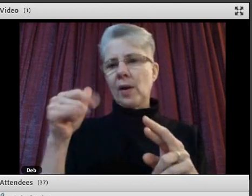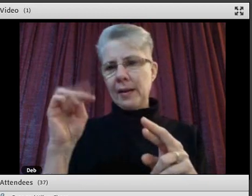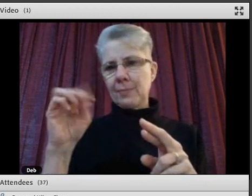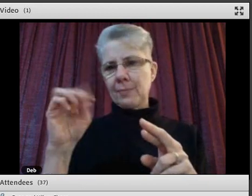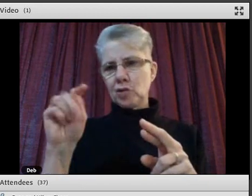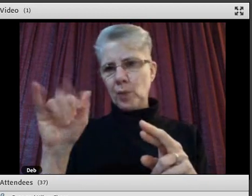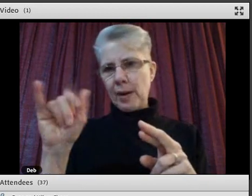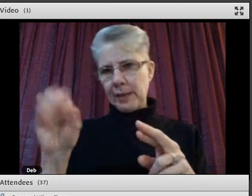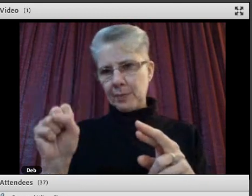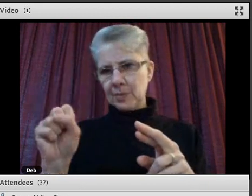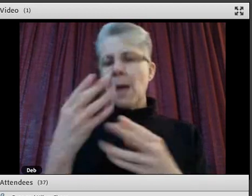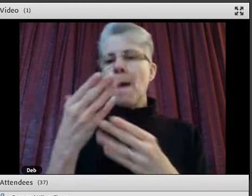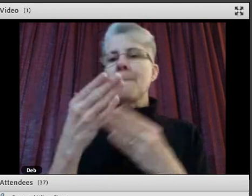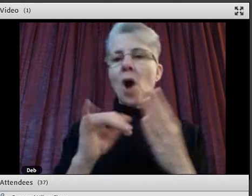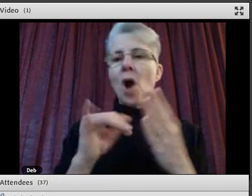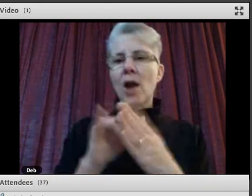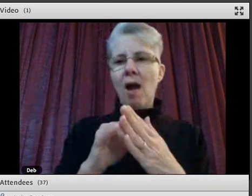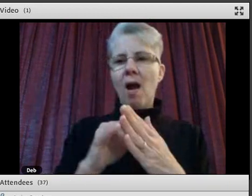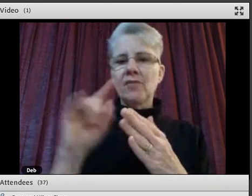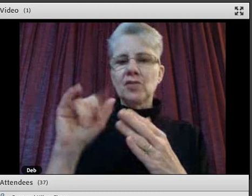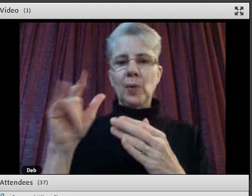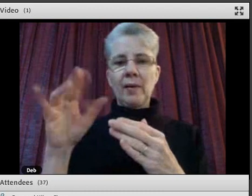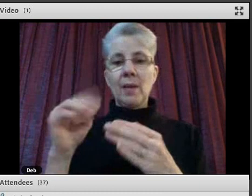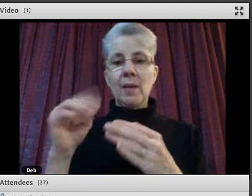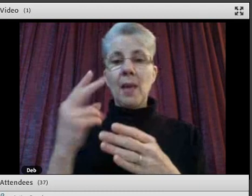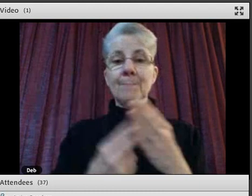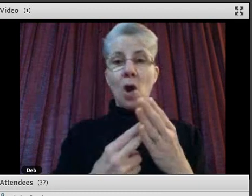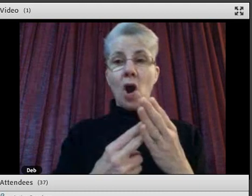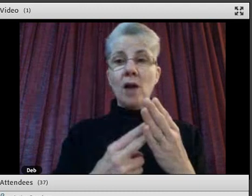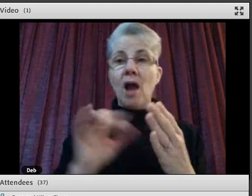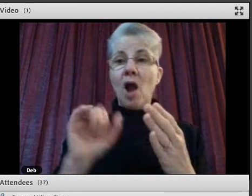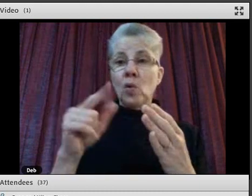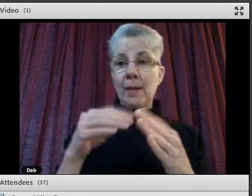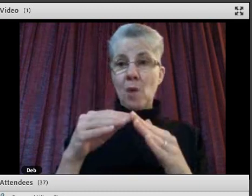It's part terrarium on top, part aquarium on the bottom.